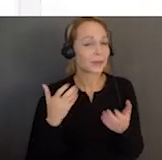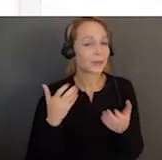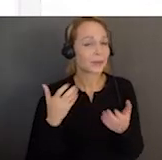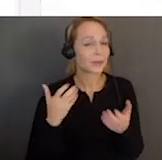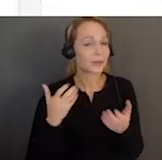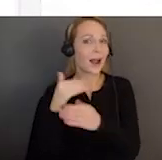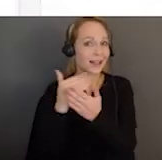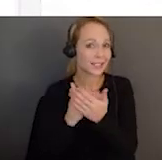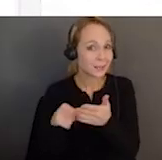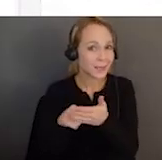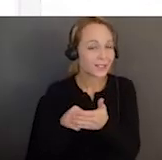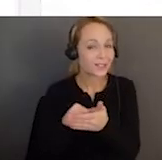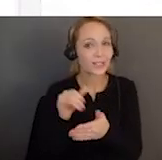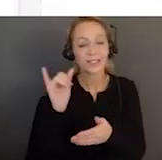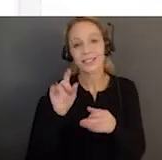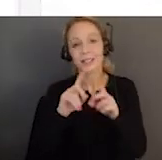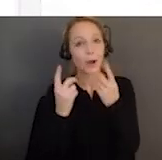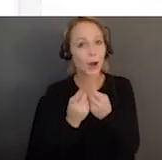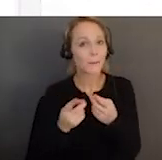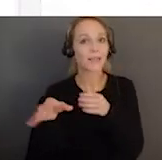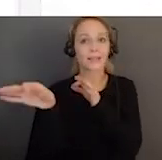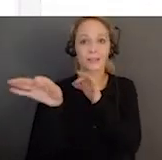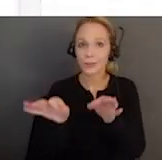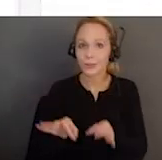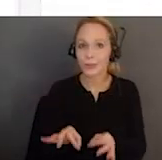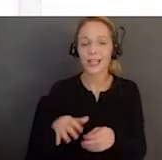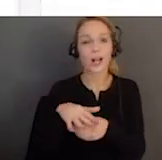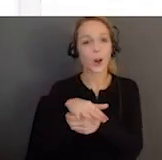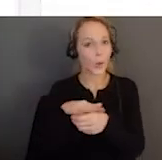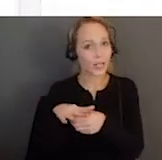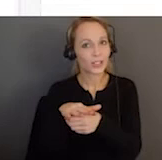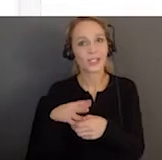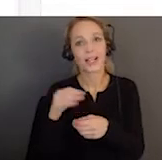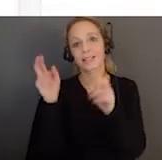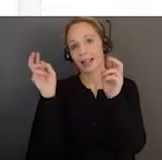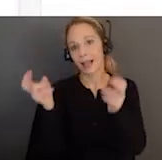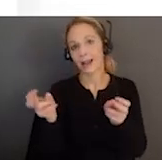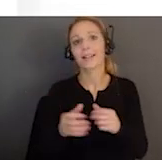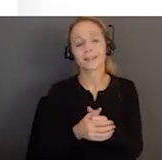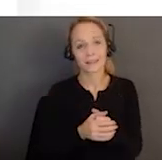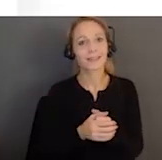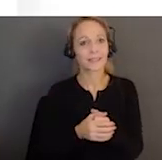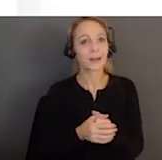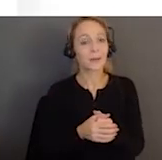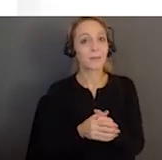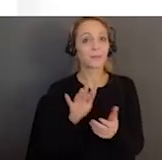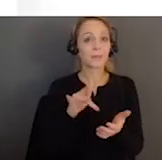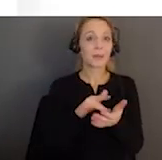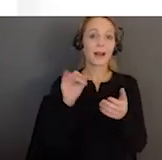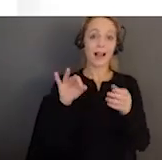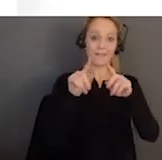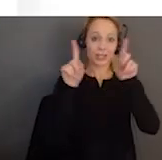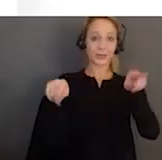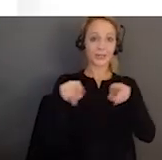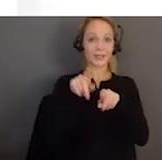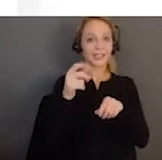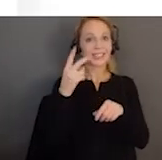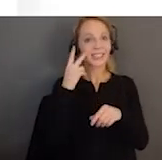WANT TO SHOW ON THE LISTING PAGE SUCH AS DEPARTMENT, DESCRIPTION, LOCATION, AND TITLE. IN THE MIDDLE OF THE SCREEN HERE, YOU CAN SEE THE QUERY